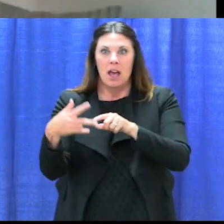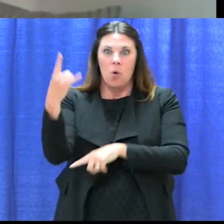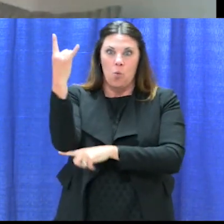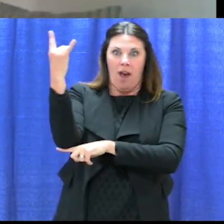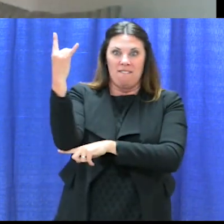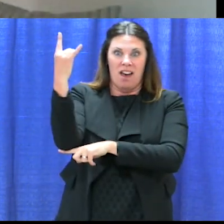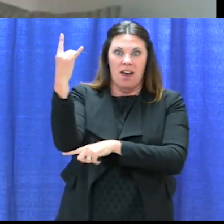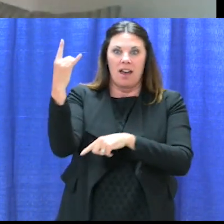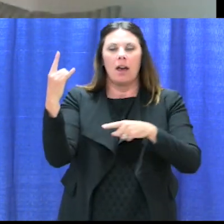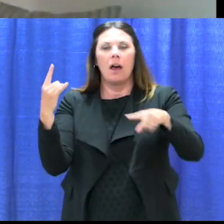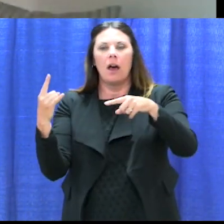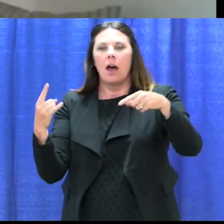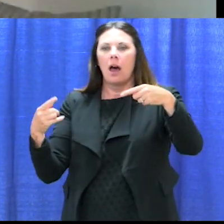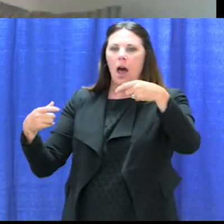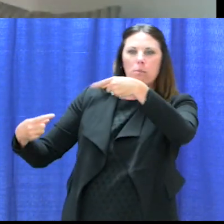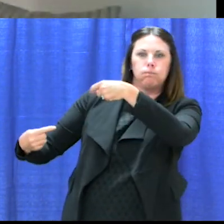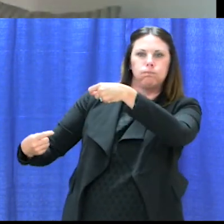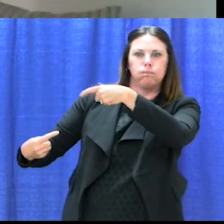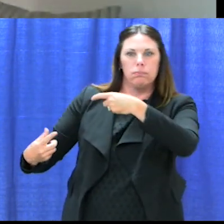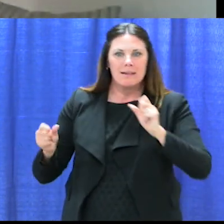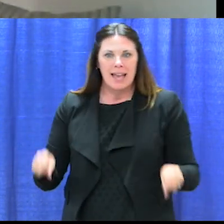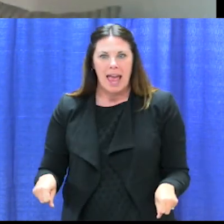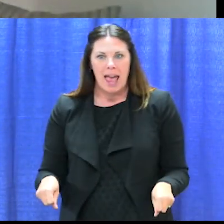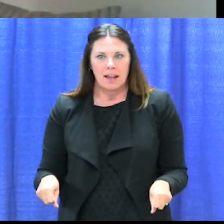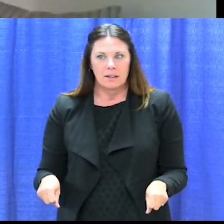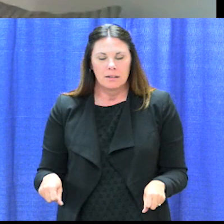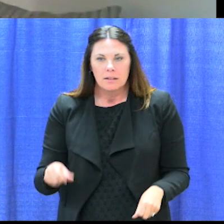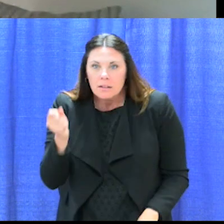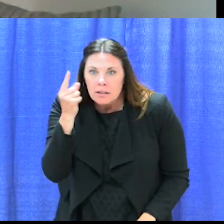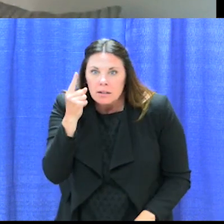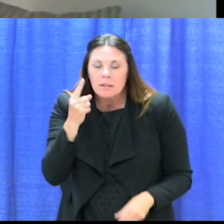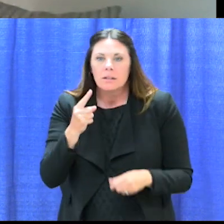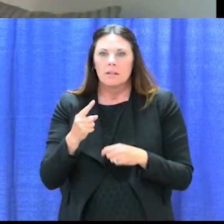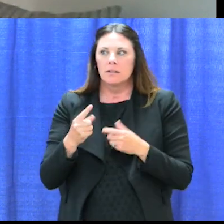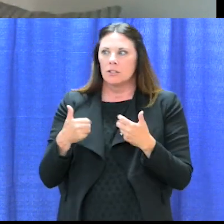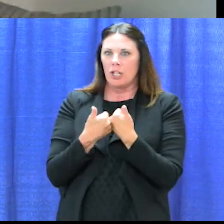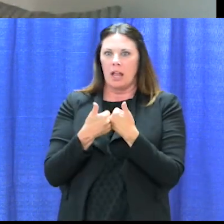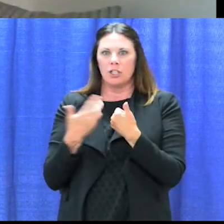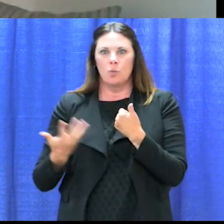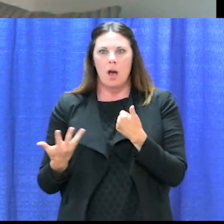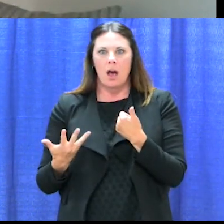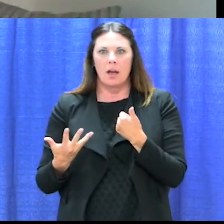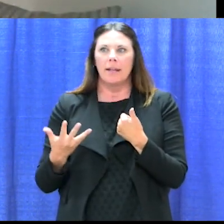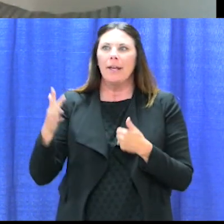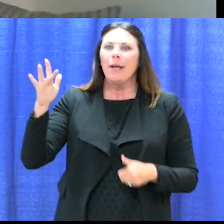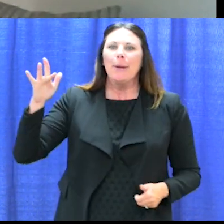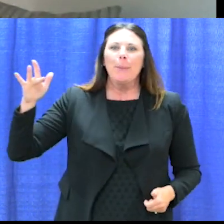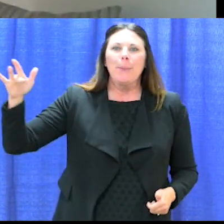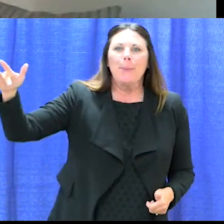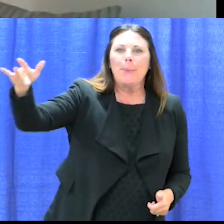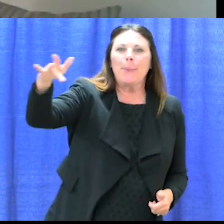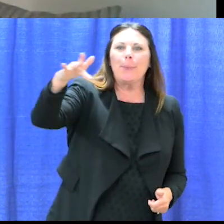So the challenge is that if we don't have network nearby then our version of the van